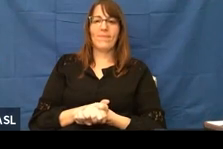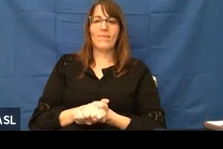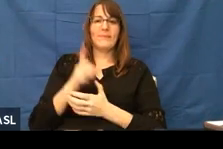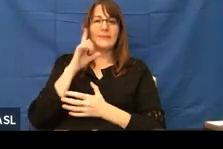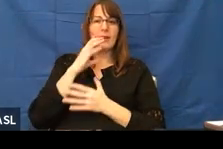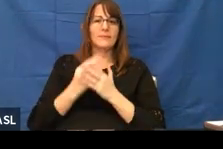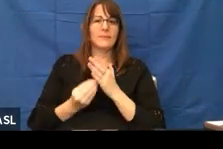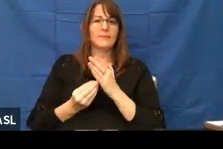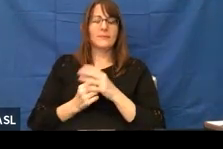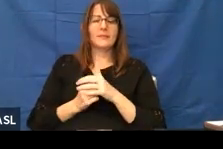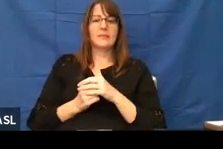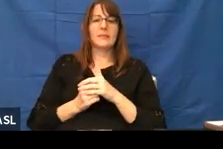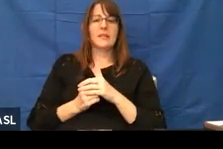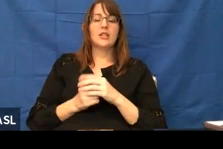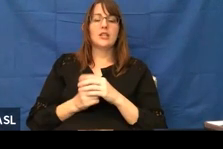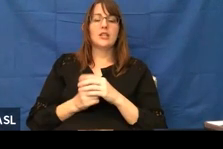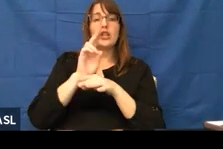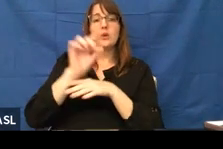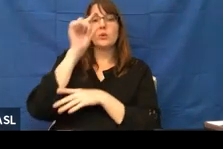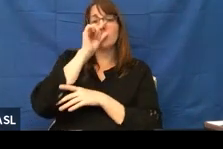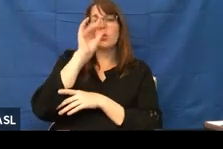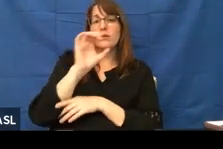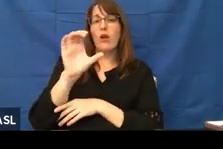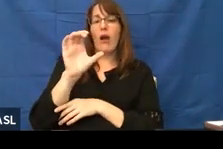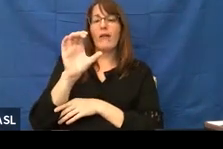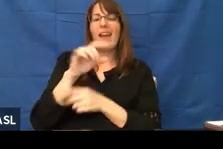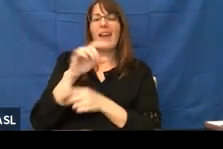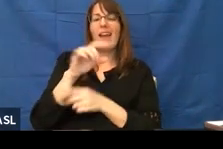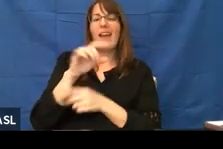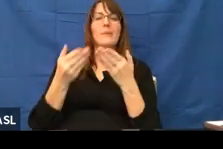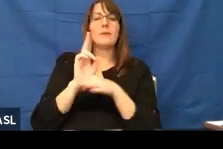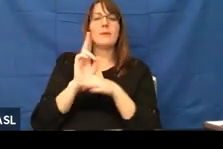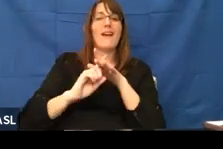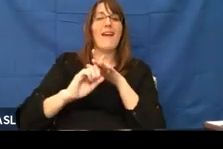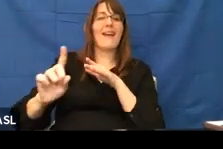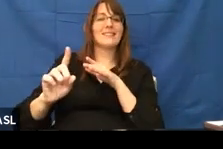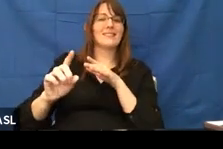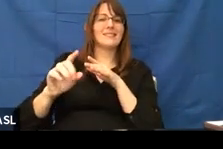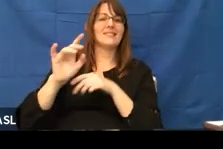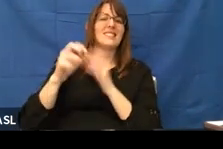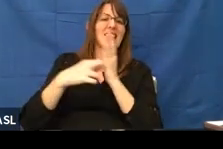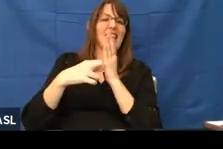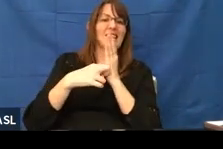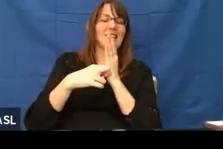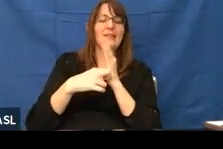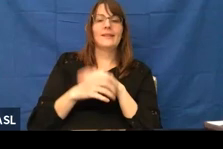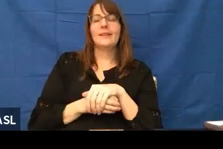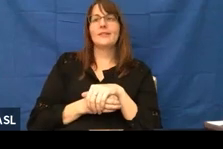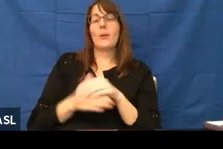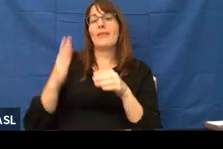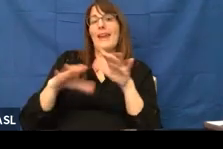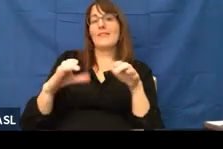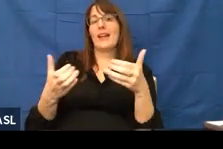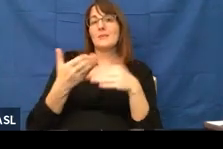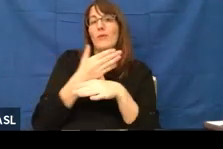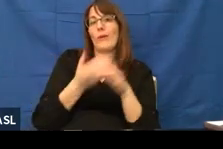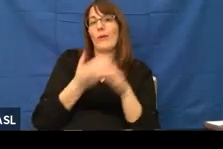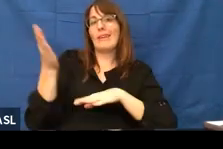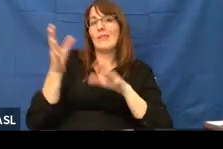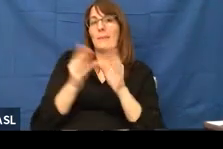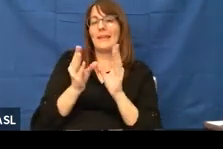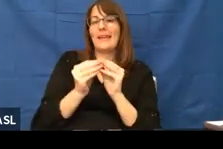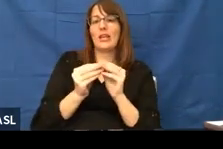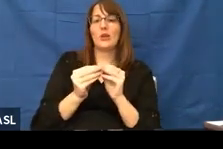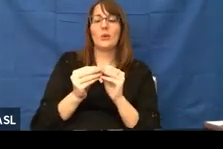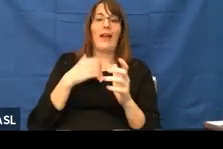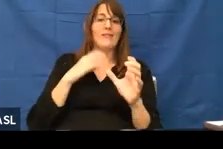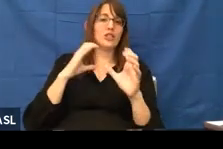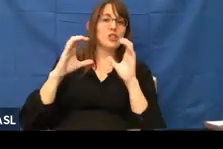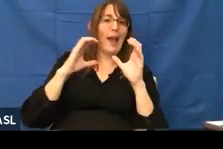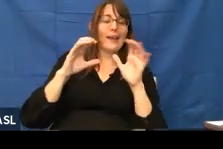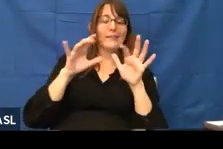Allison Frenzel : Using Google Docs and then of course exit tickets, like at the end of each class. What does that look like whether it's a there's different ways to do it. Um, you can do it through Chat. You can do it through.